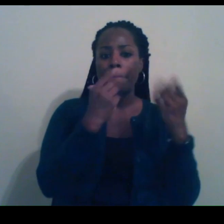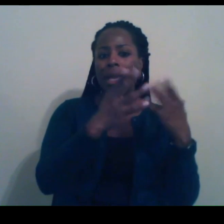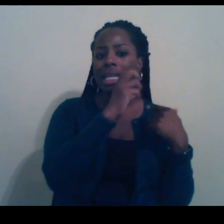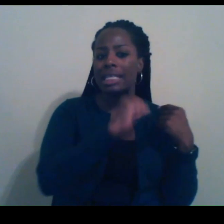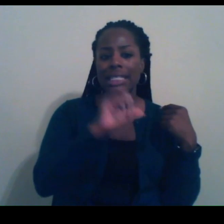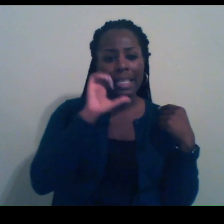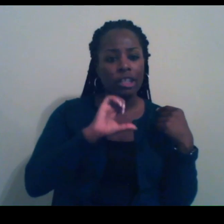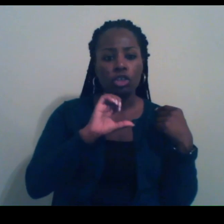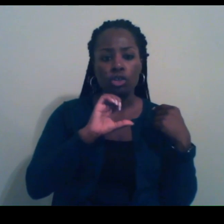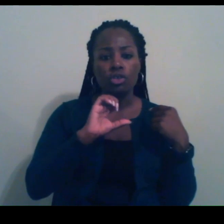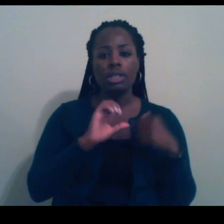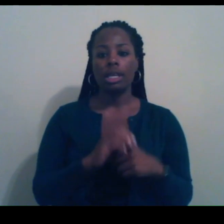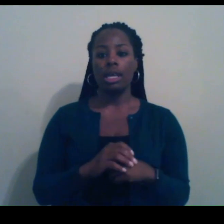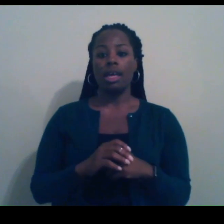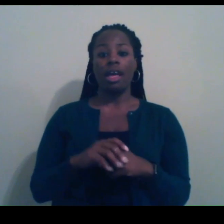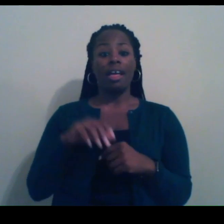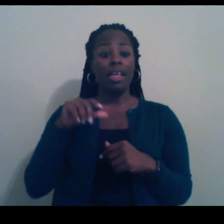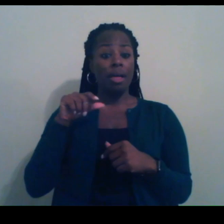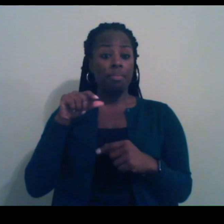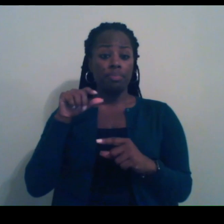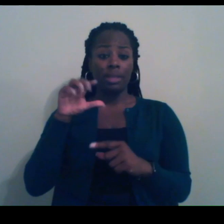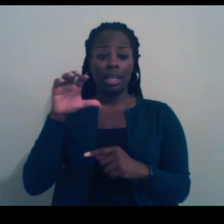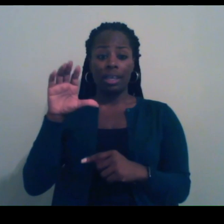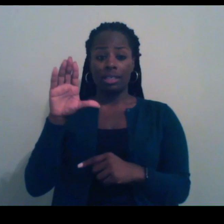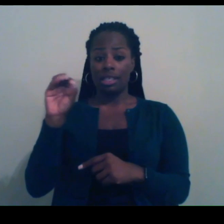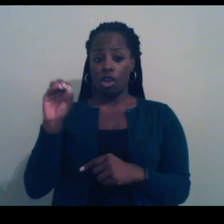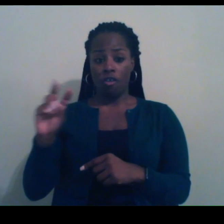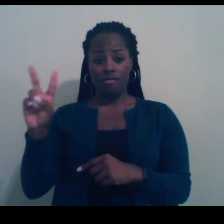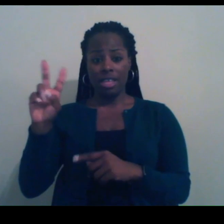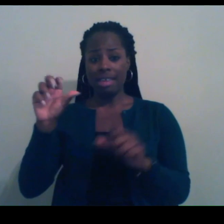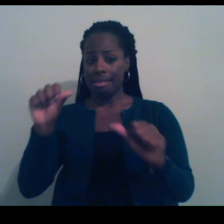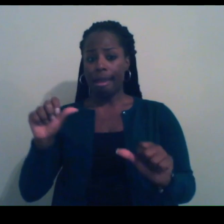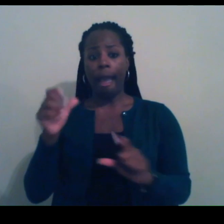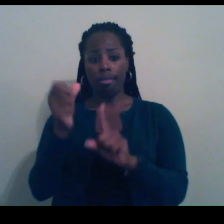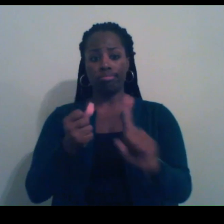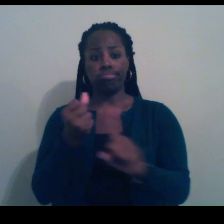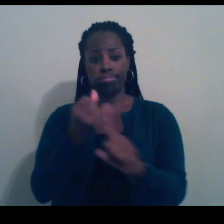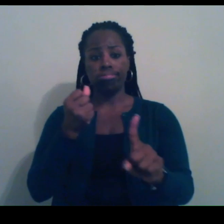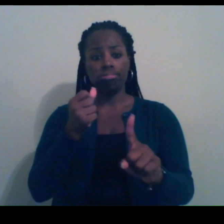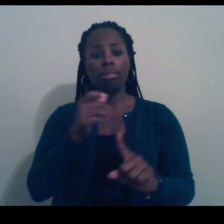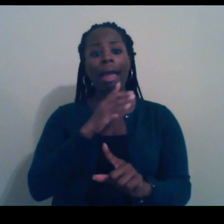can have a disproportionate severity impact on the elderly as well as the